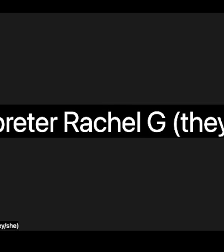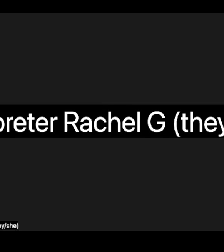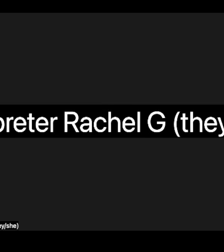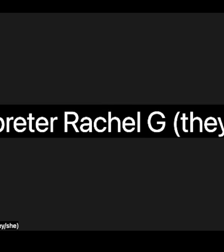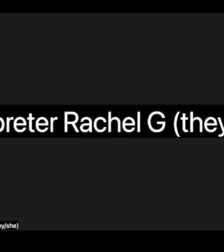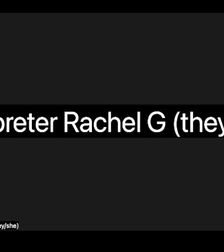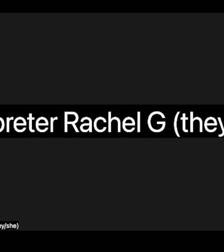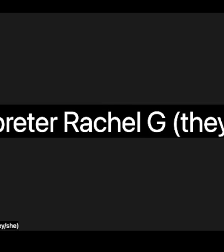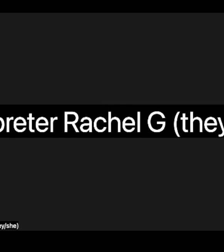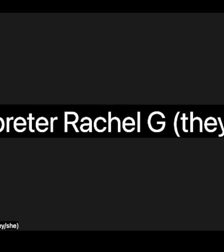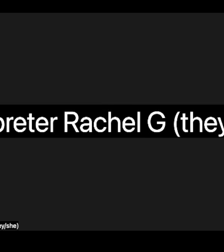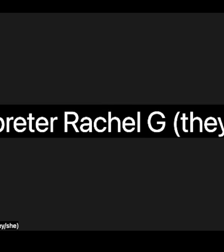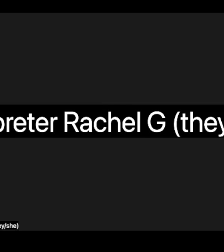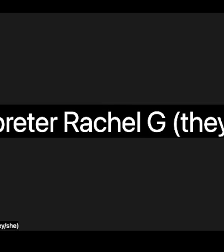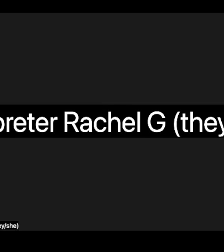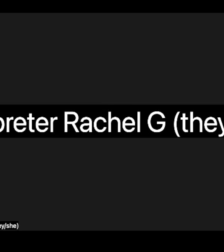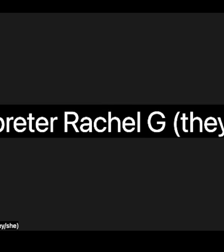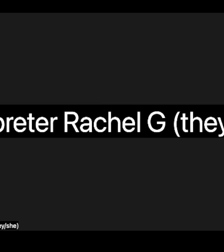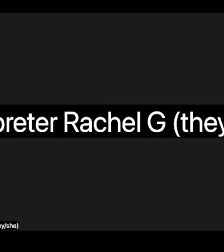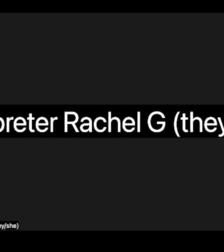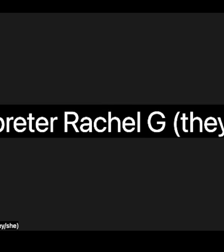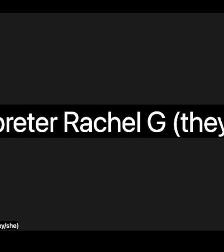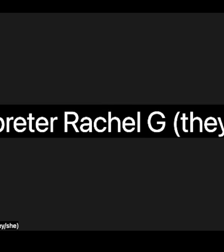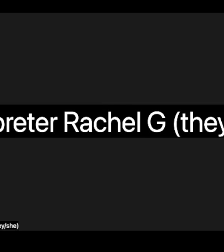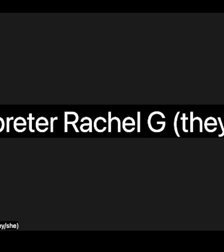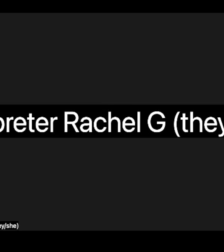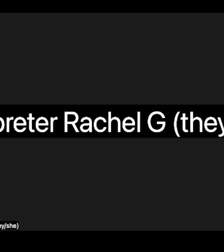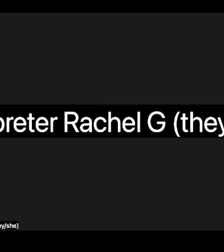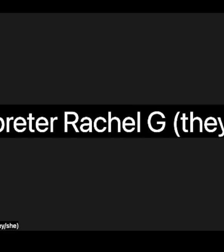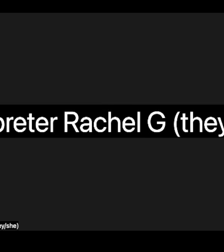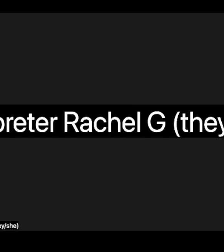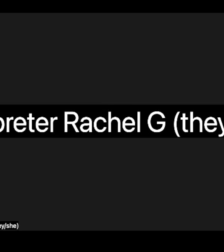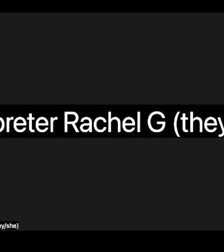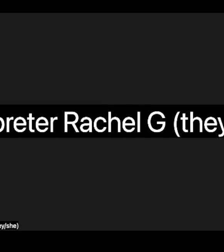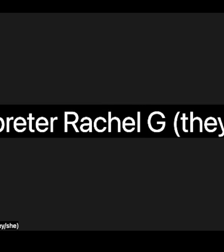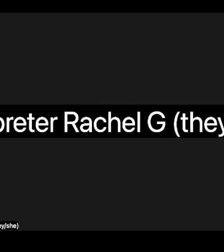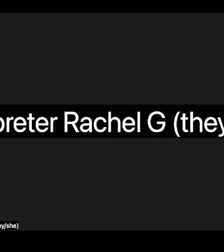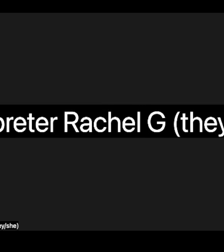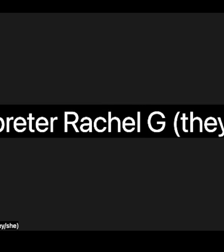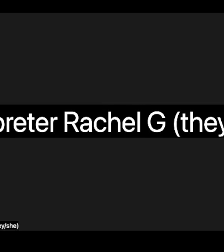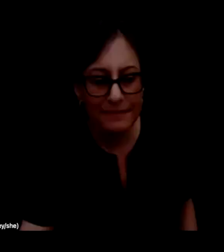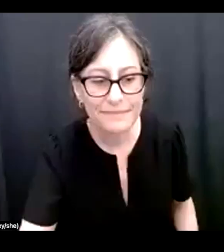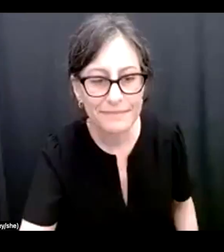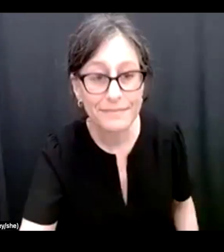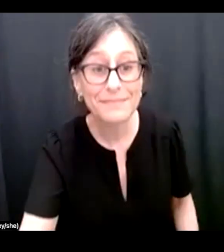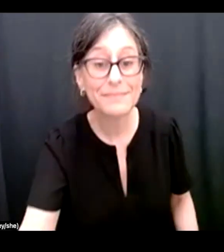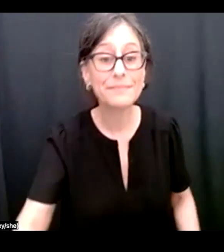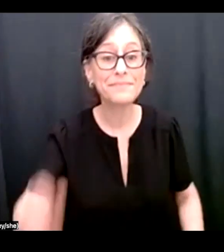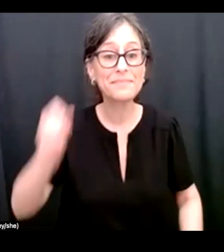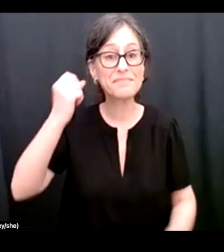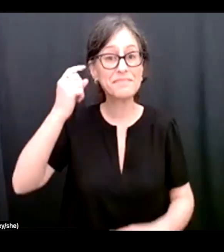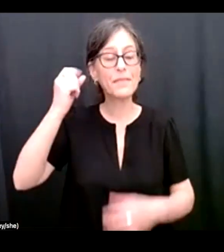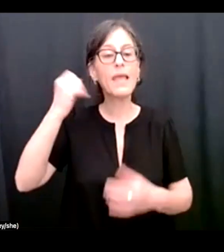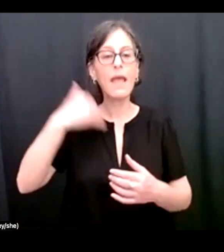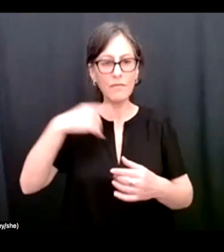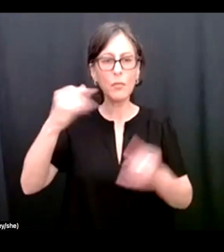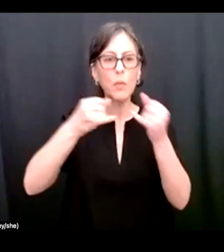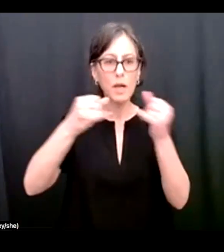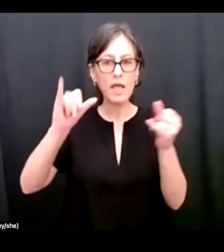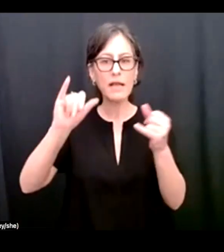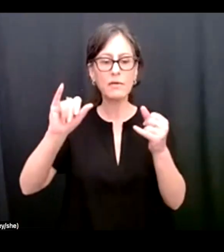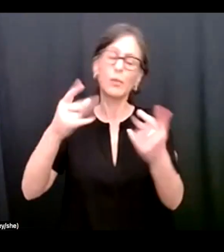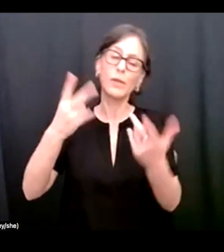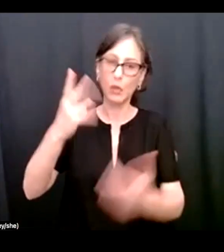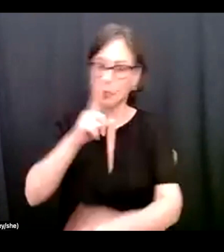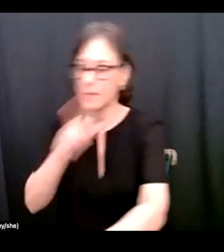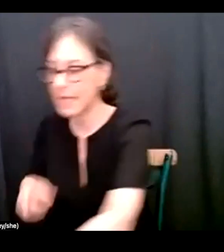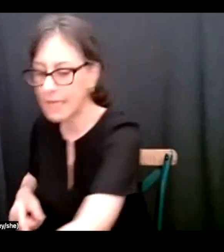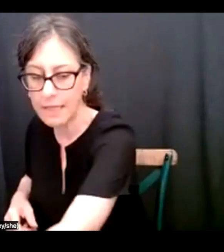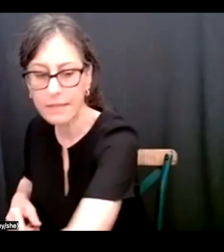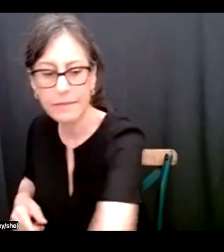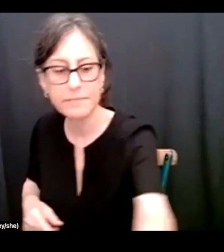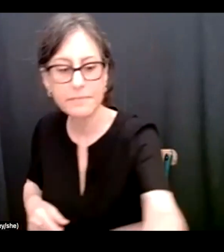Okay. So there's a line in the Koch poem, or two lines, I guess where it says, “you never, ever,